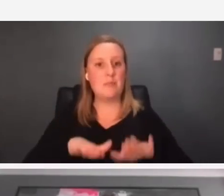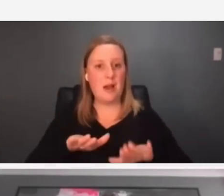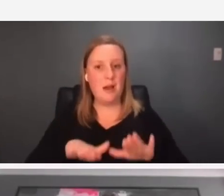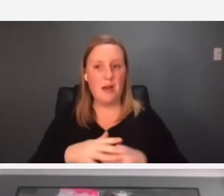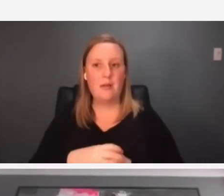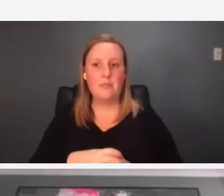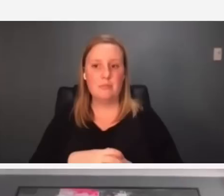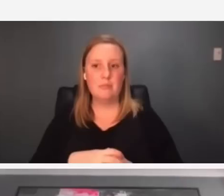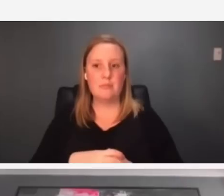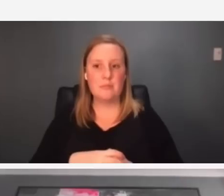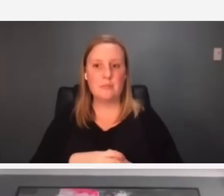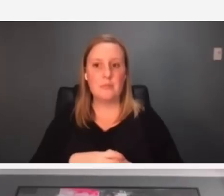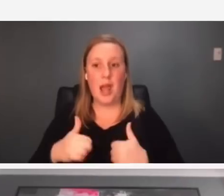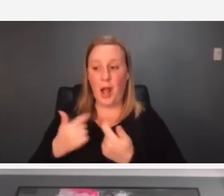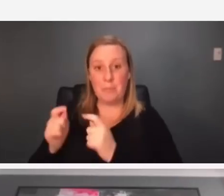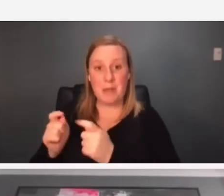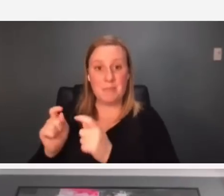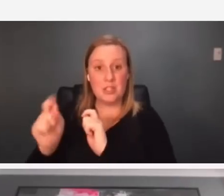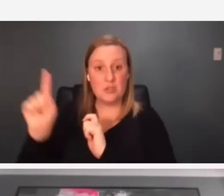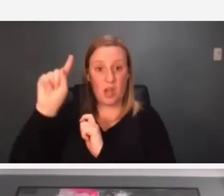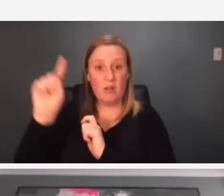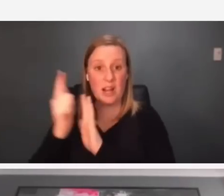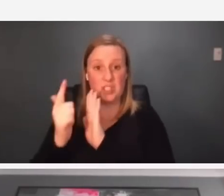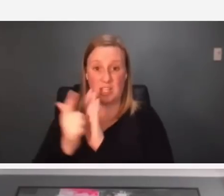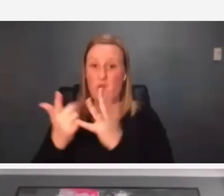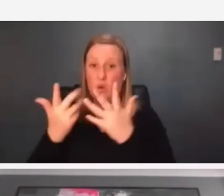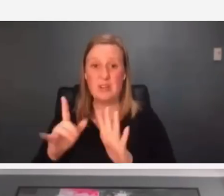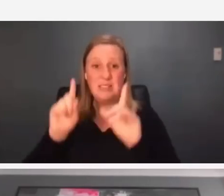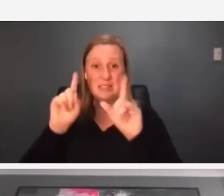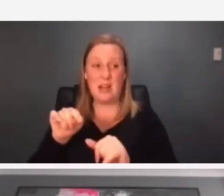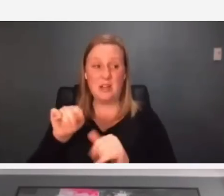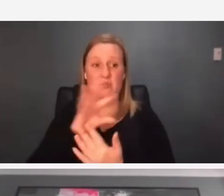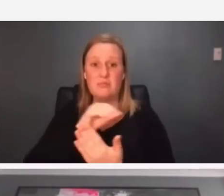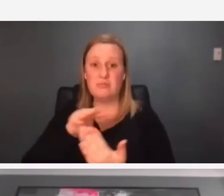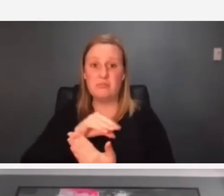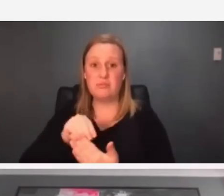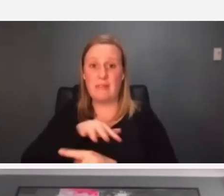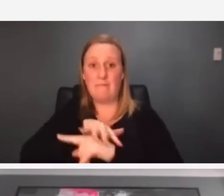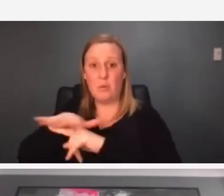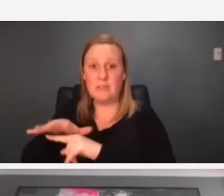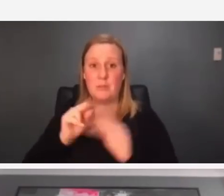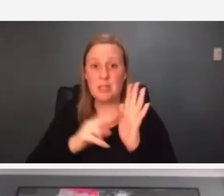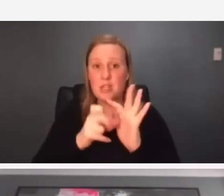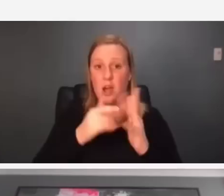we've started doing some of that. So I very briefly touched on the new banning orders